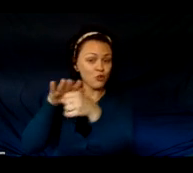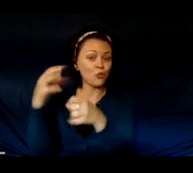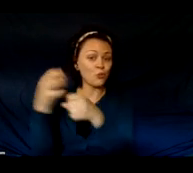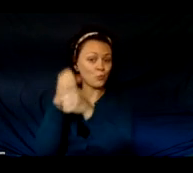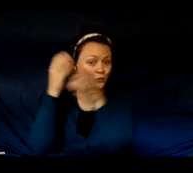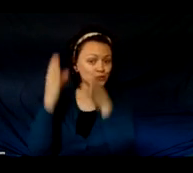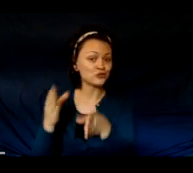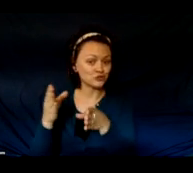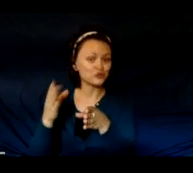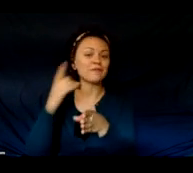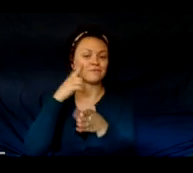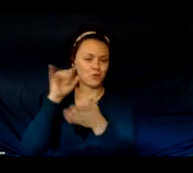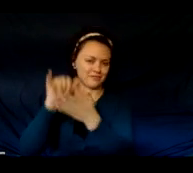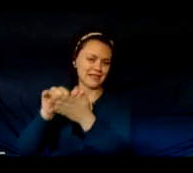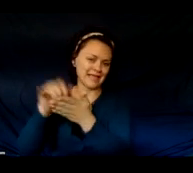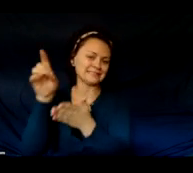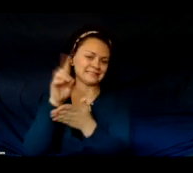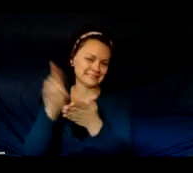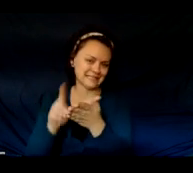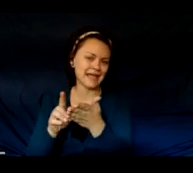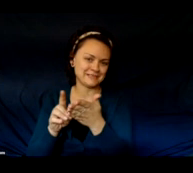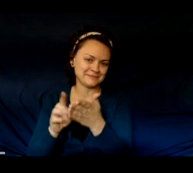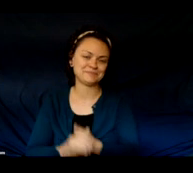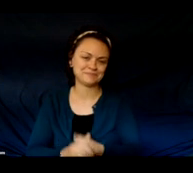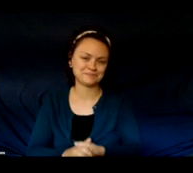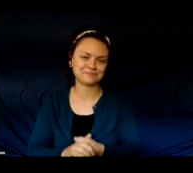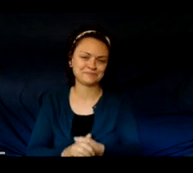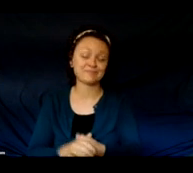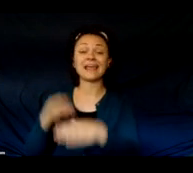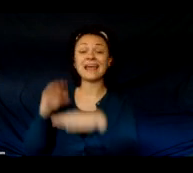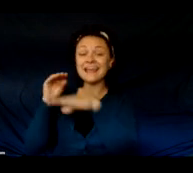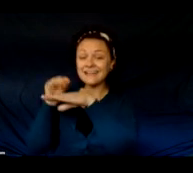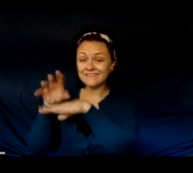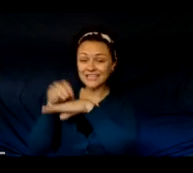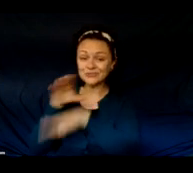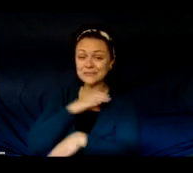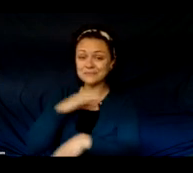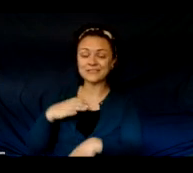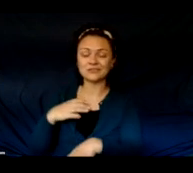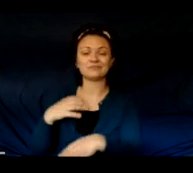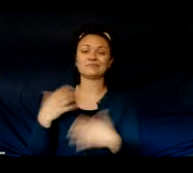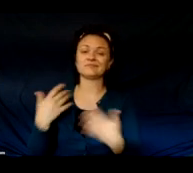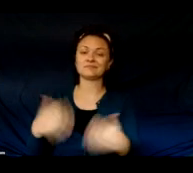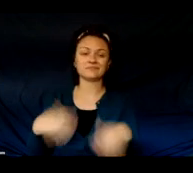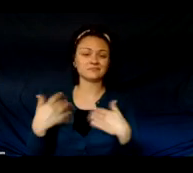The advisory committee is vital to the CLEC given.